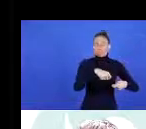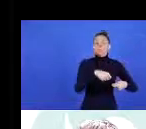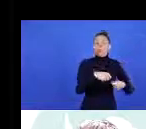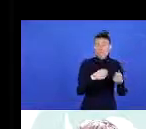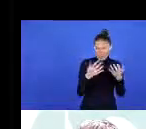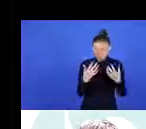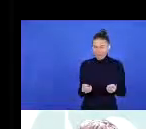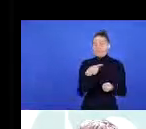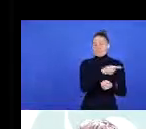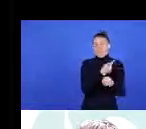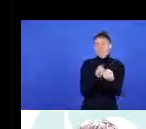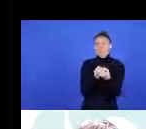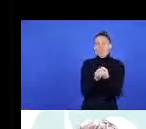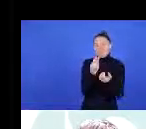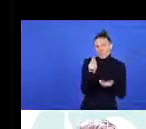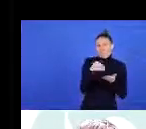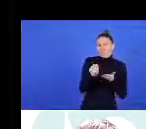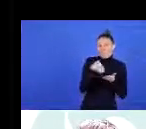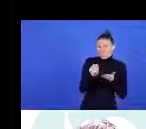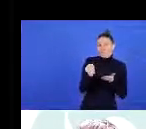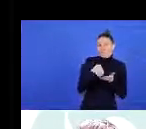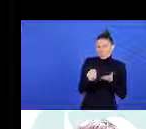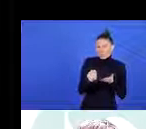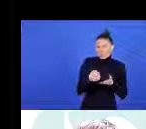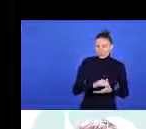circulated through health insurance to which we all contribute